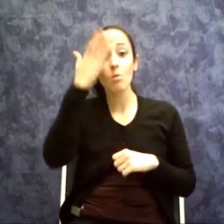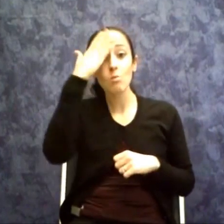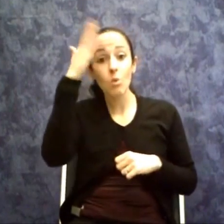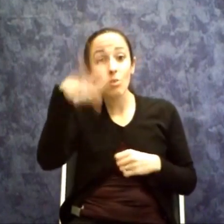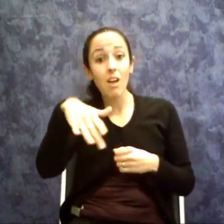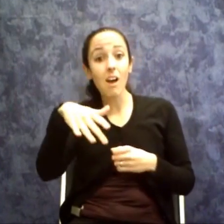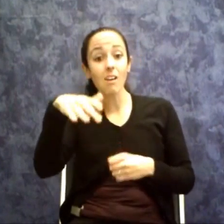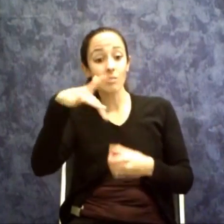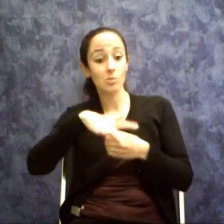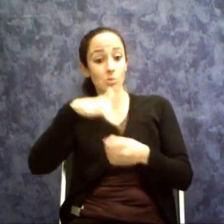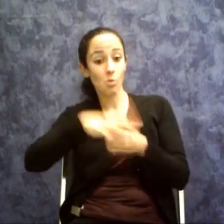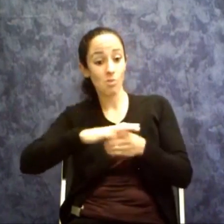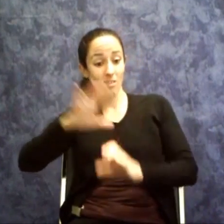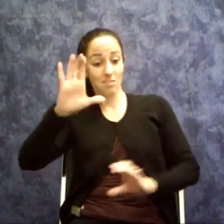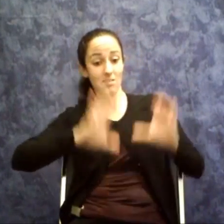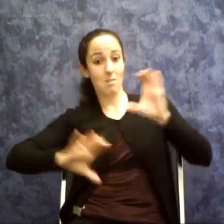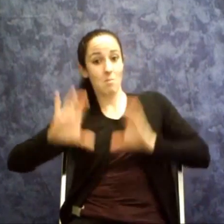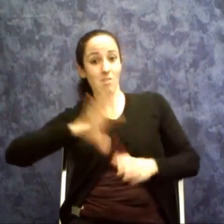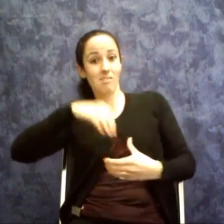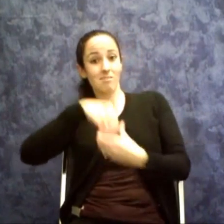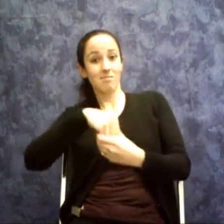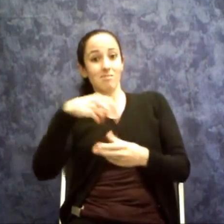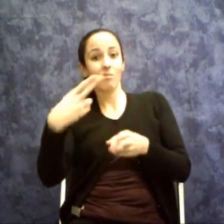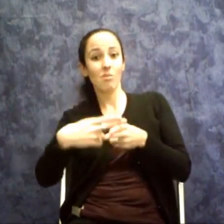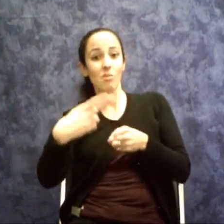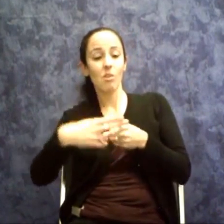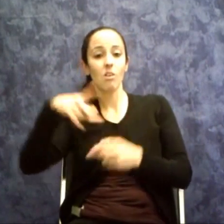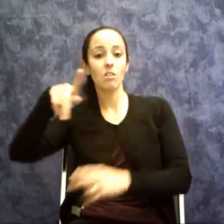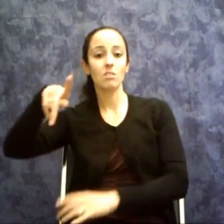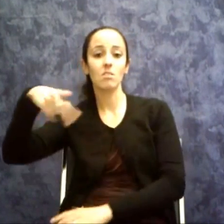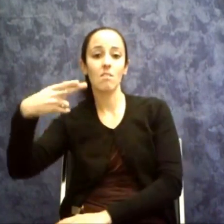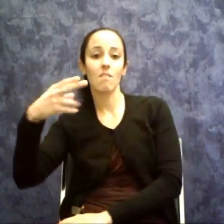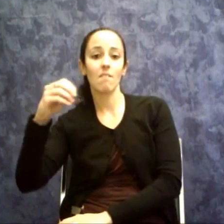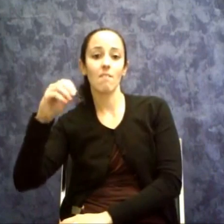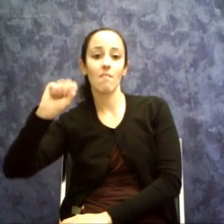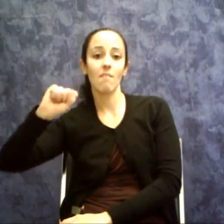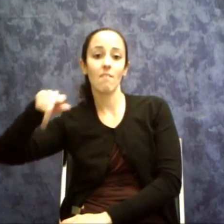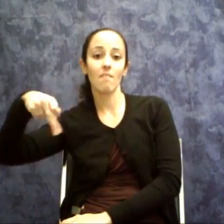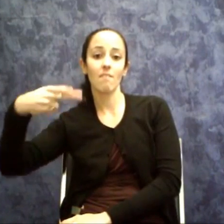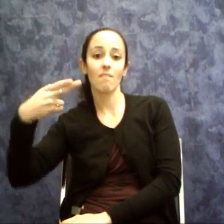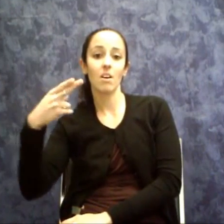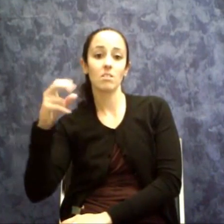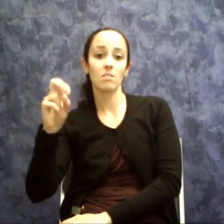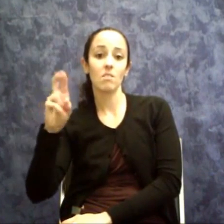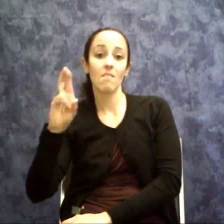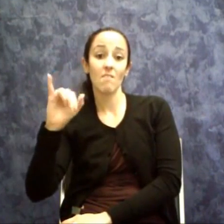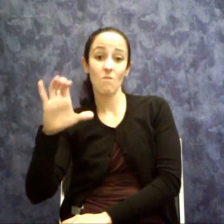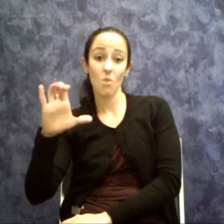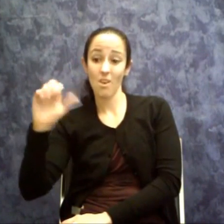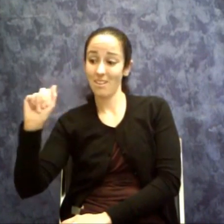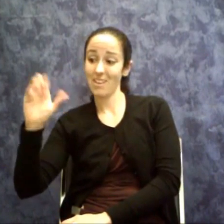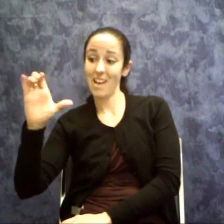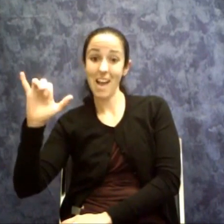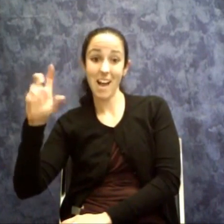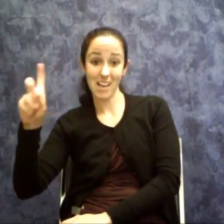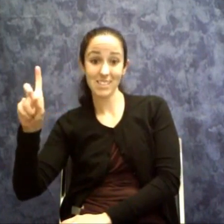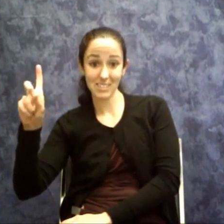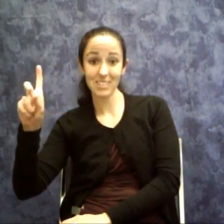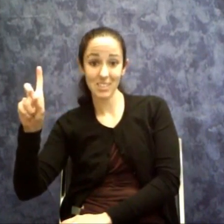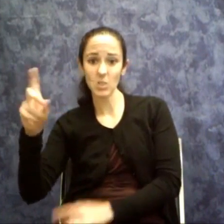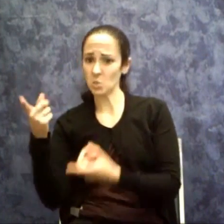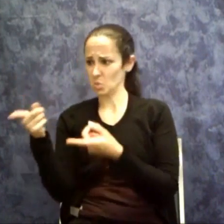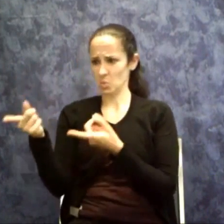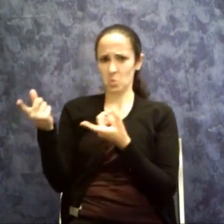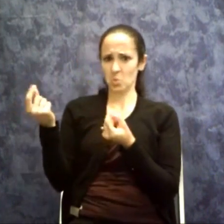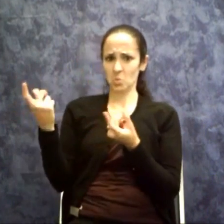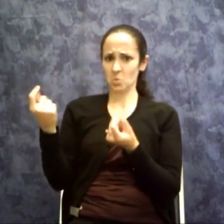Did you know that there is a chemical in soda called phosphoric acid?